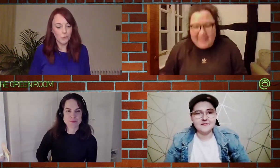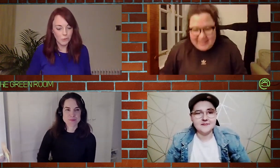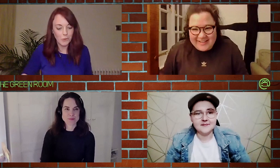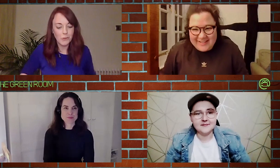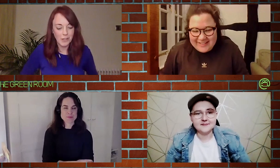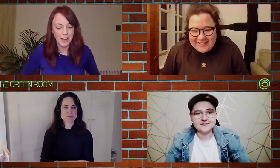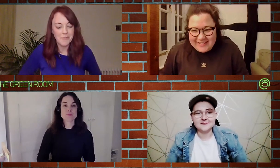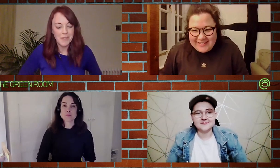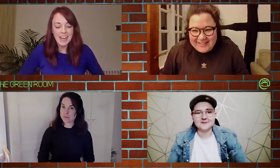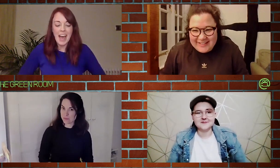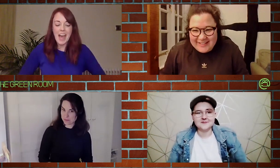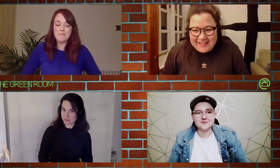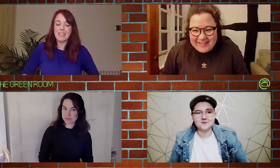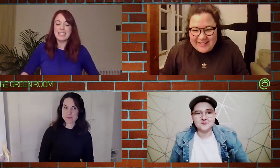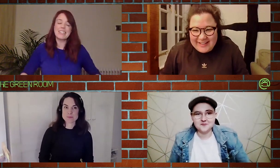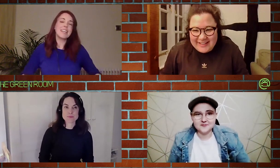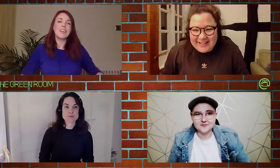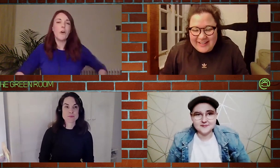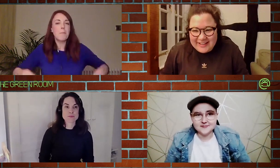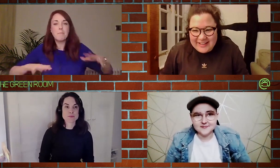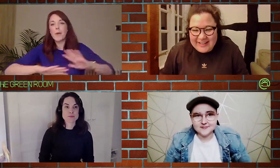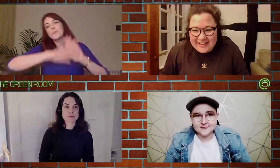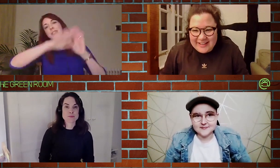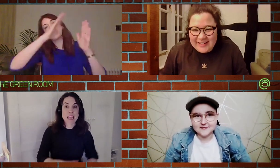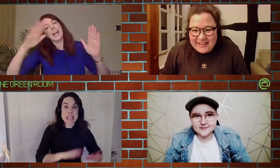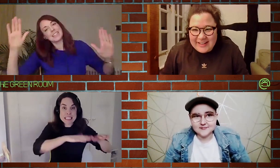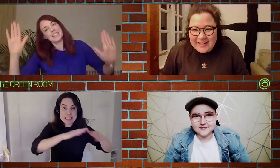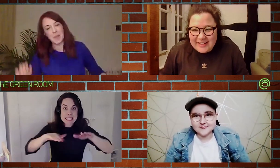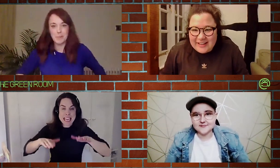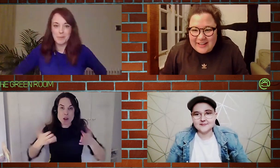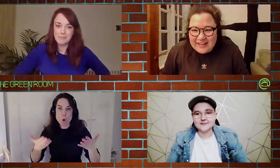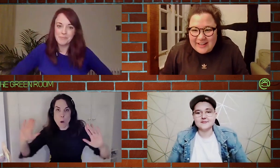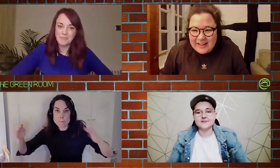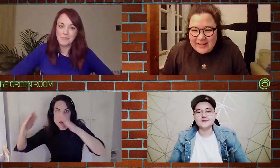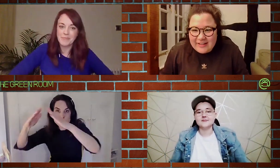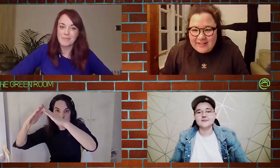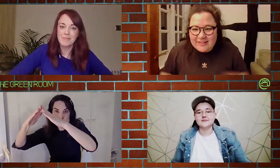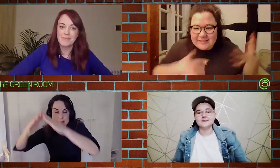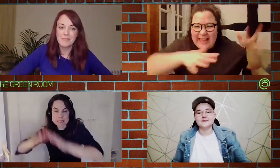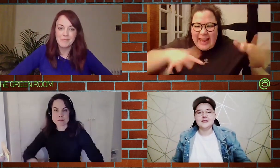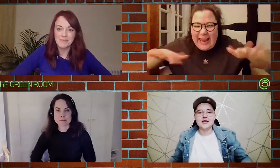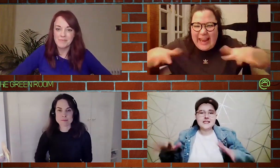Ooh okay. Sea or a mountain landscape?